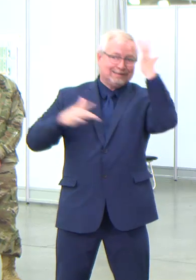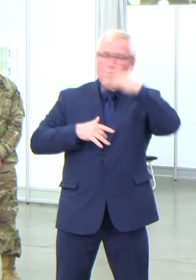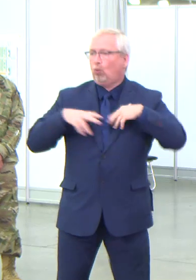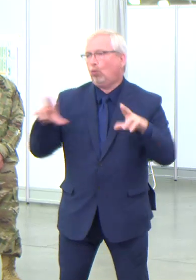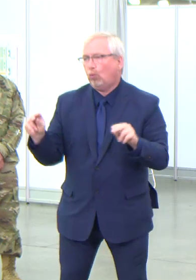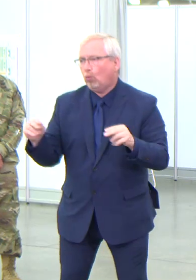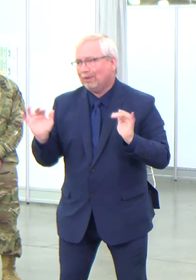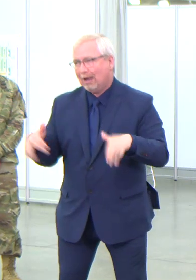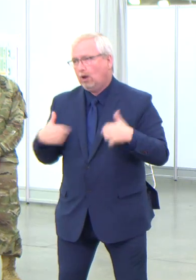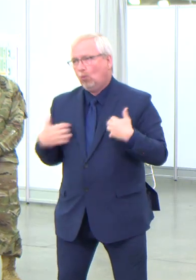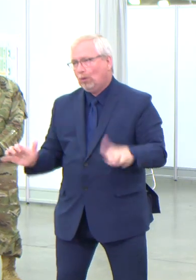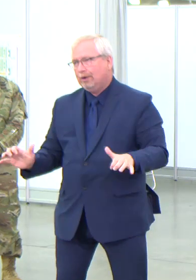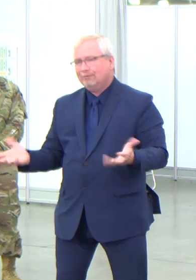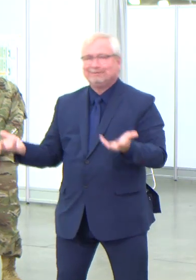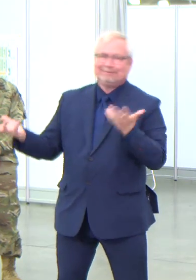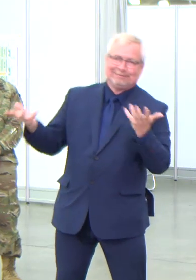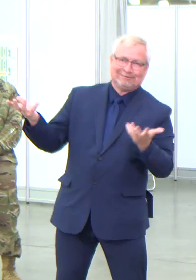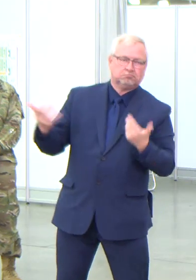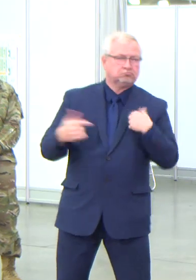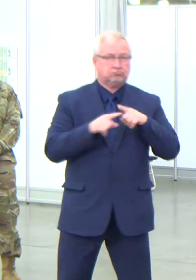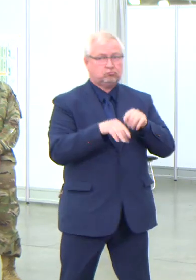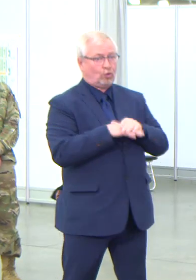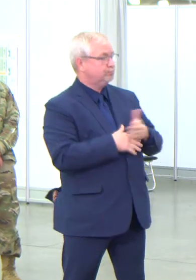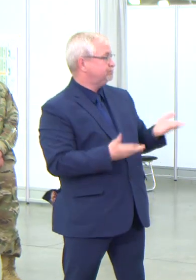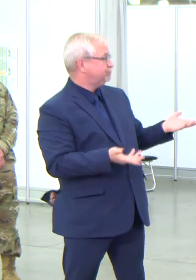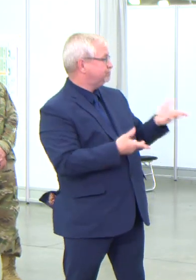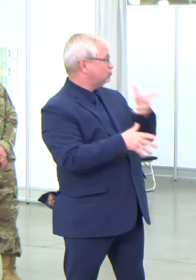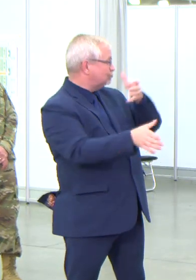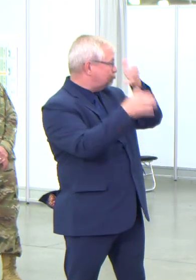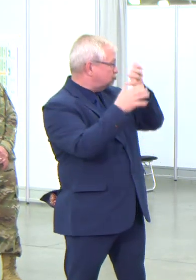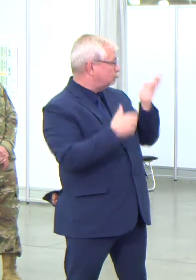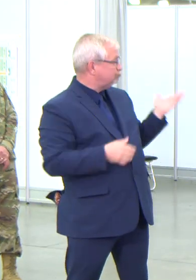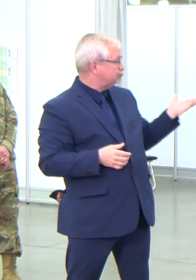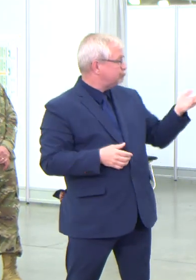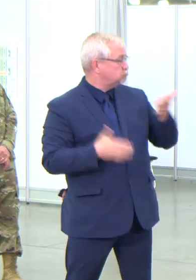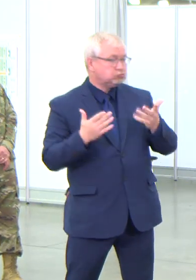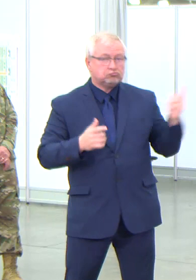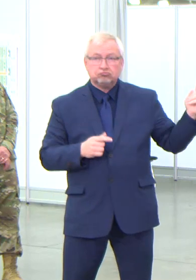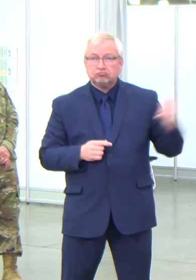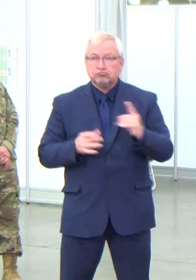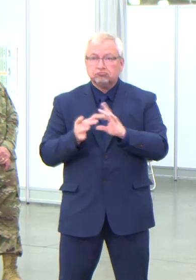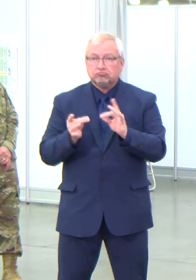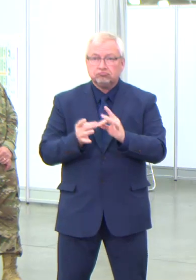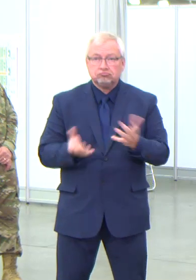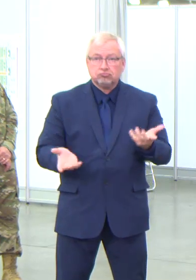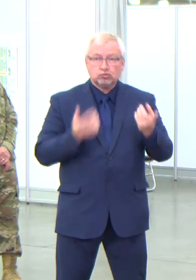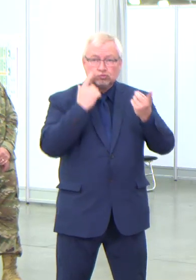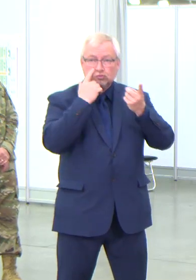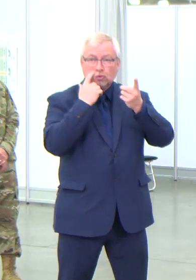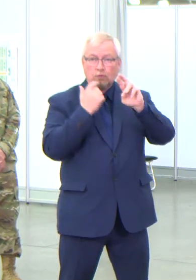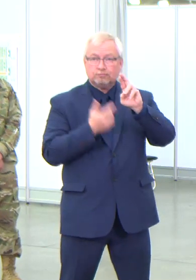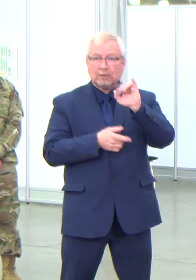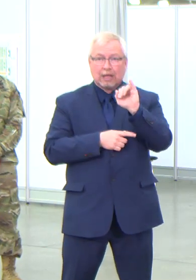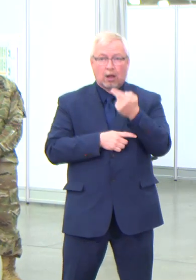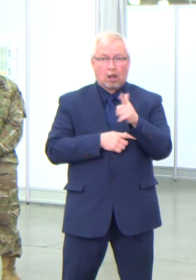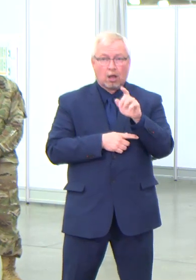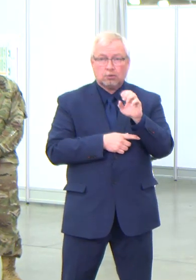thing back up and have the virus spread. So we're going to rely on the experts. Tom, do you